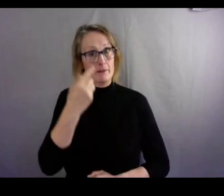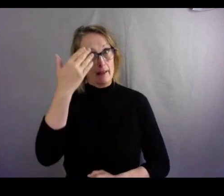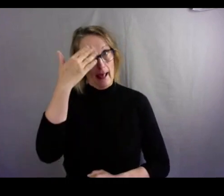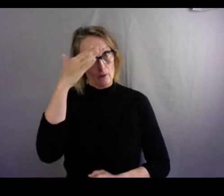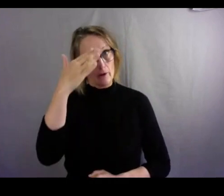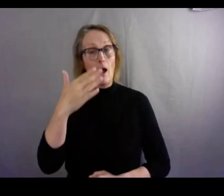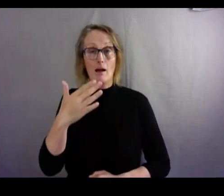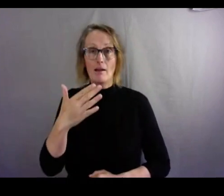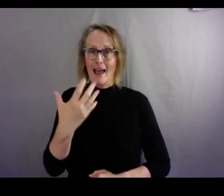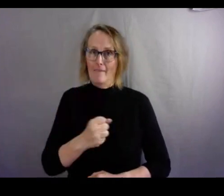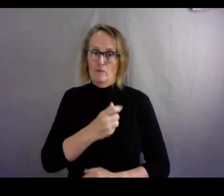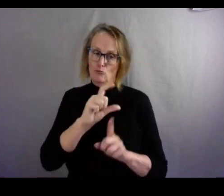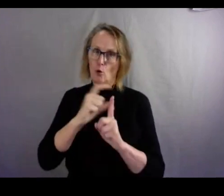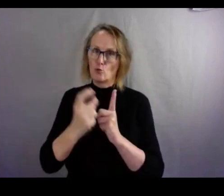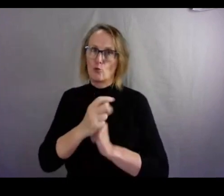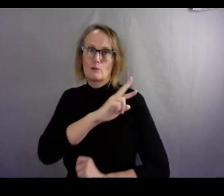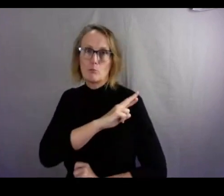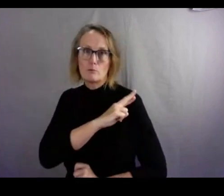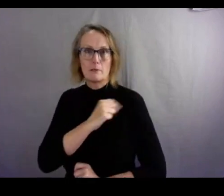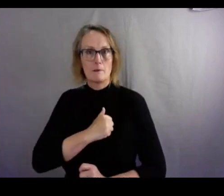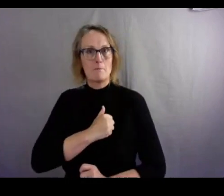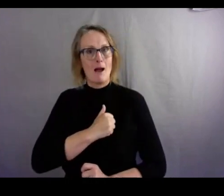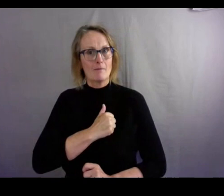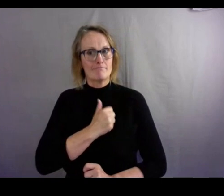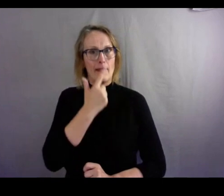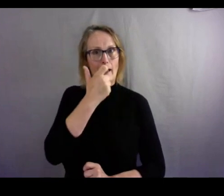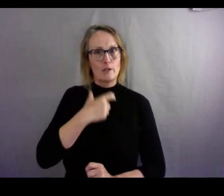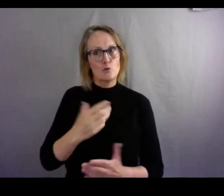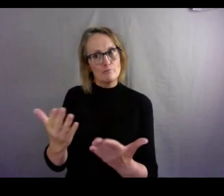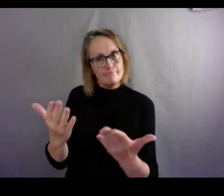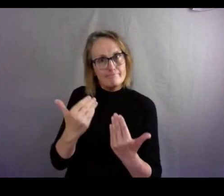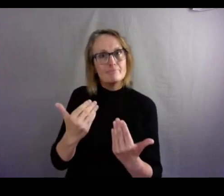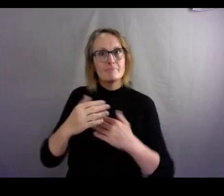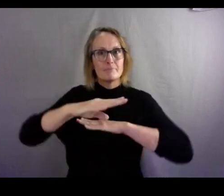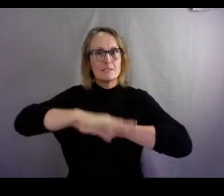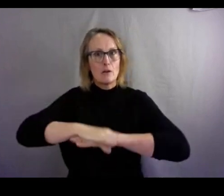and privilege to provide Welcome to Country and other ceremonial practises on our lands.